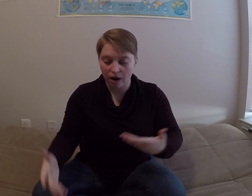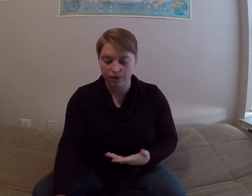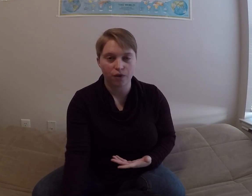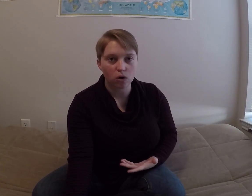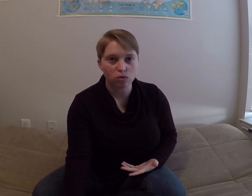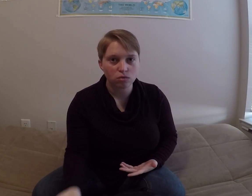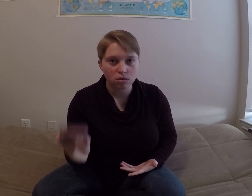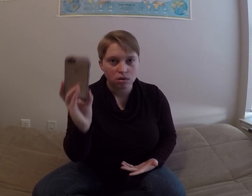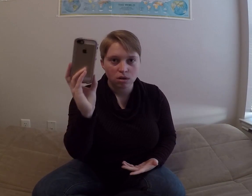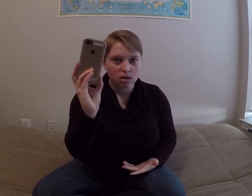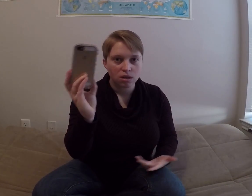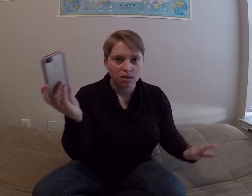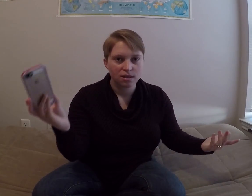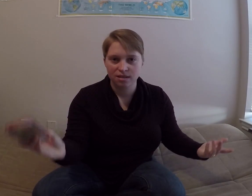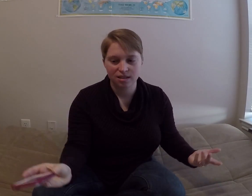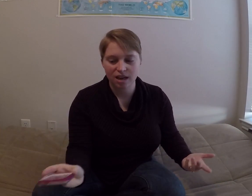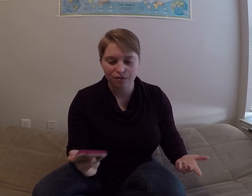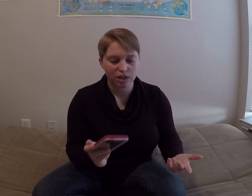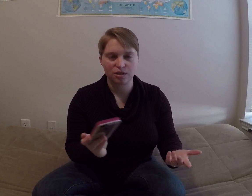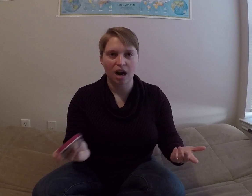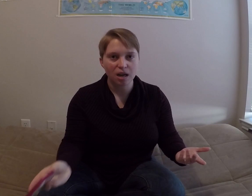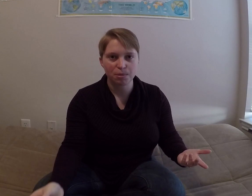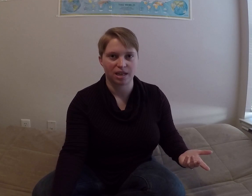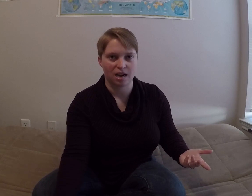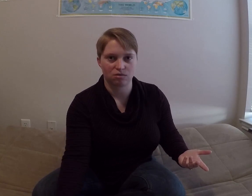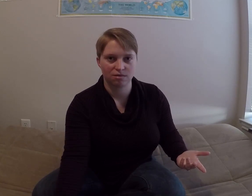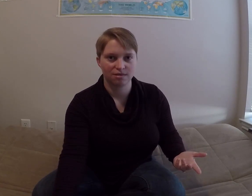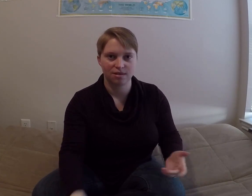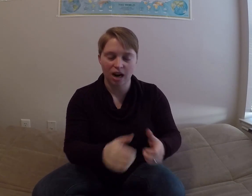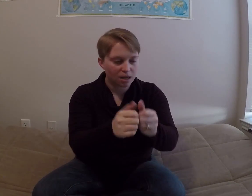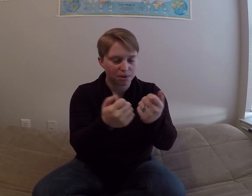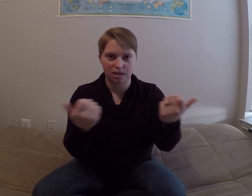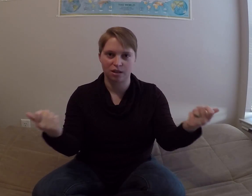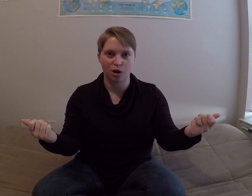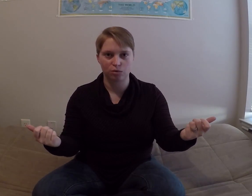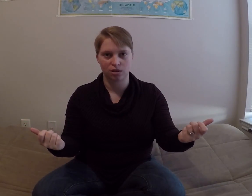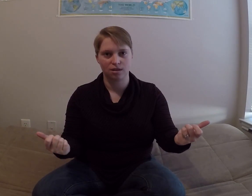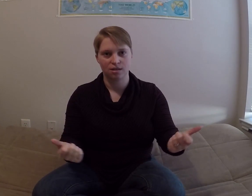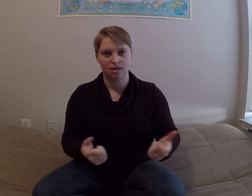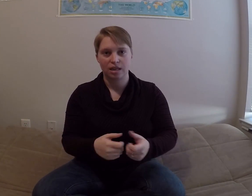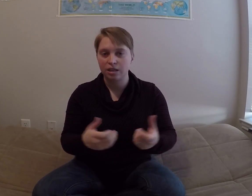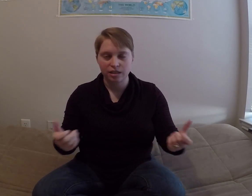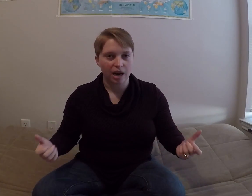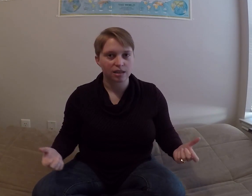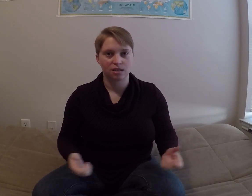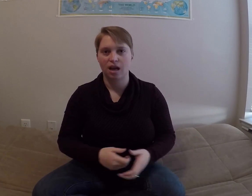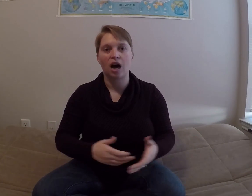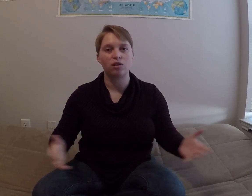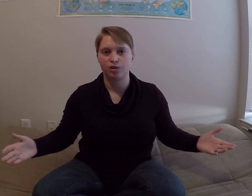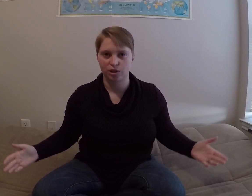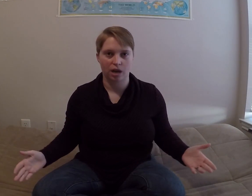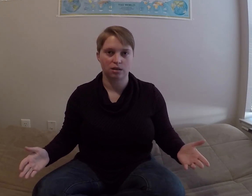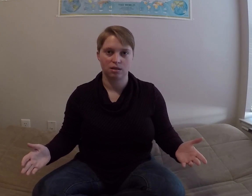If you have a phone, definitely type it down. Type it in your note or in your text.